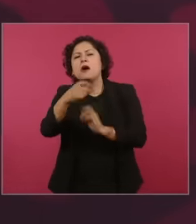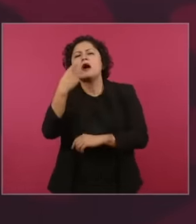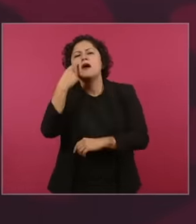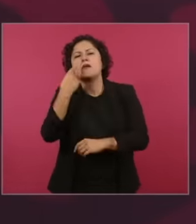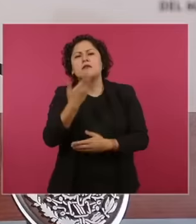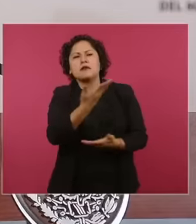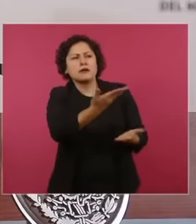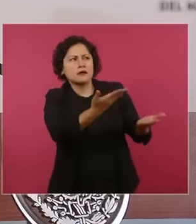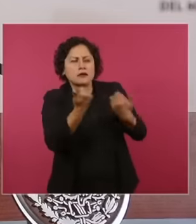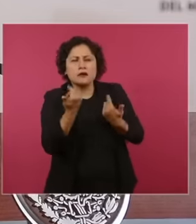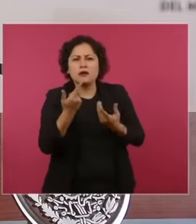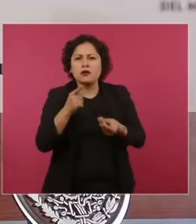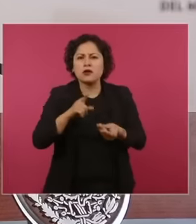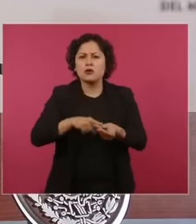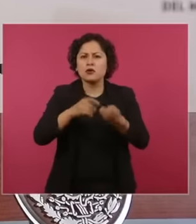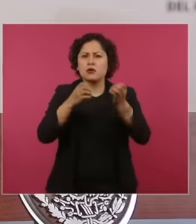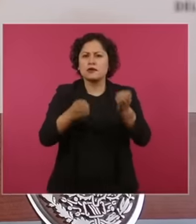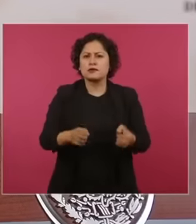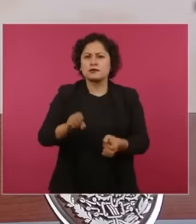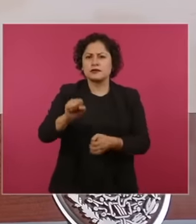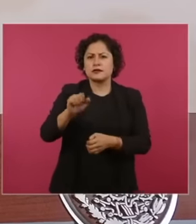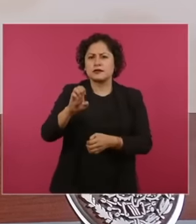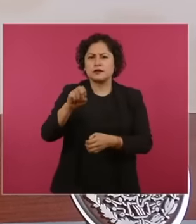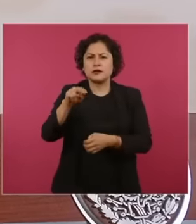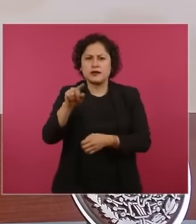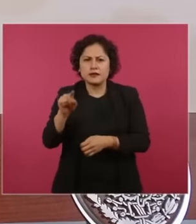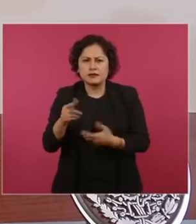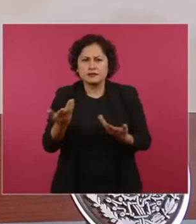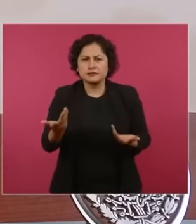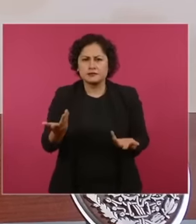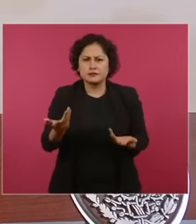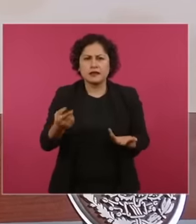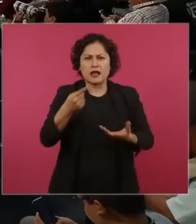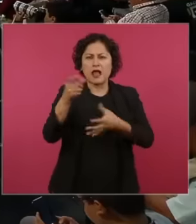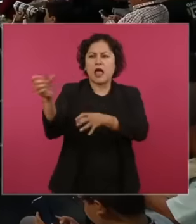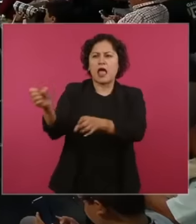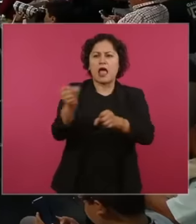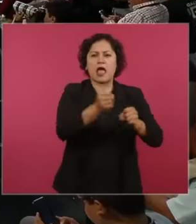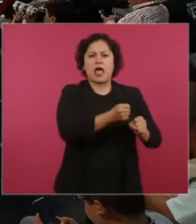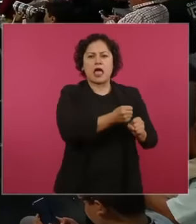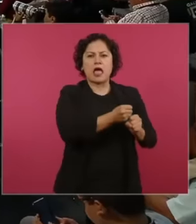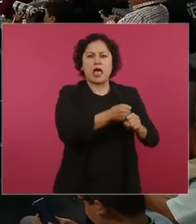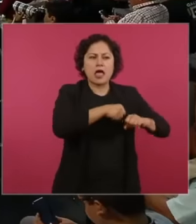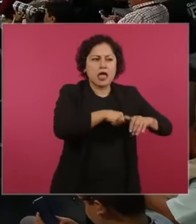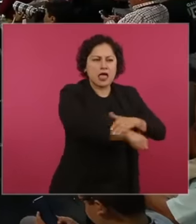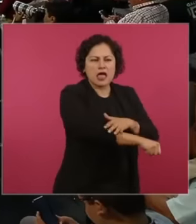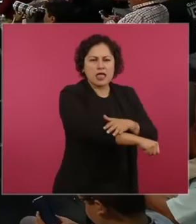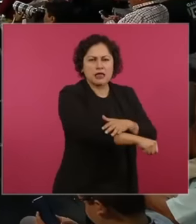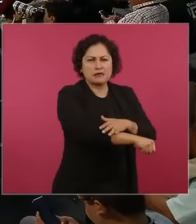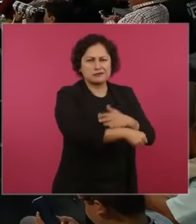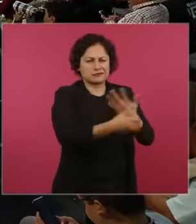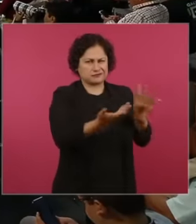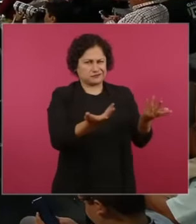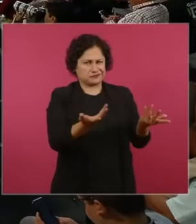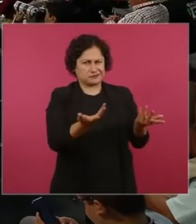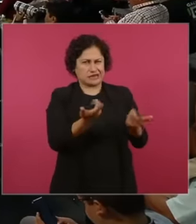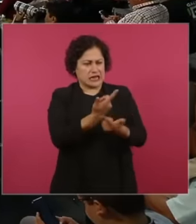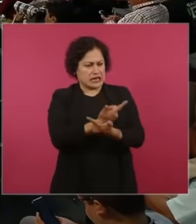where is the freedom and the free manifestation of